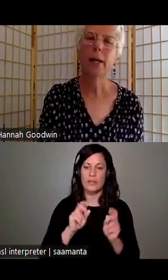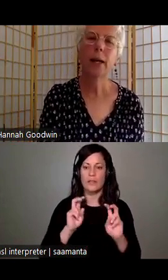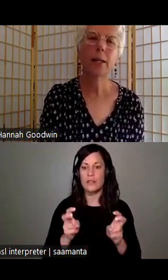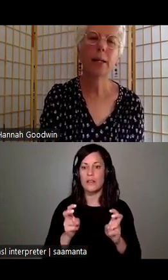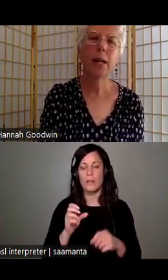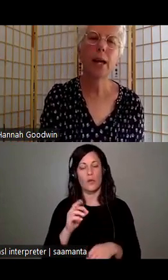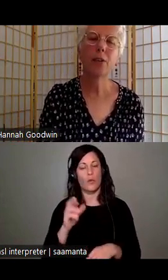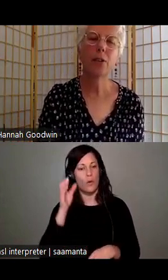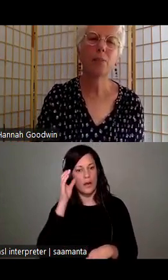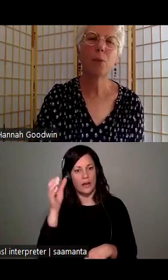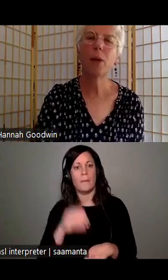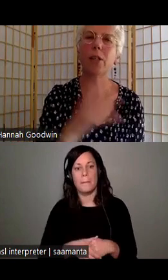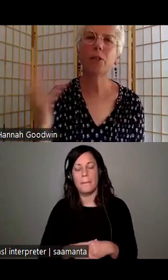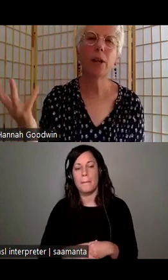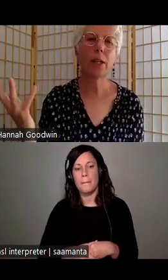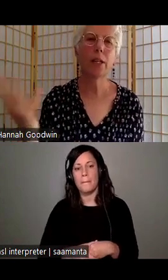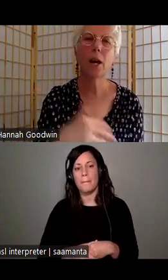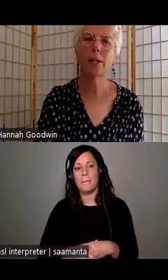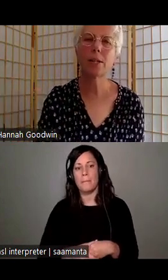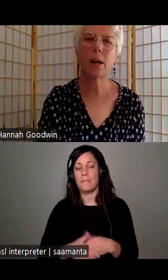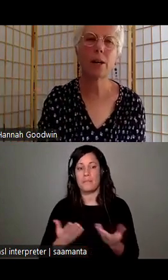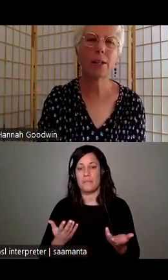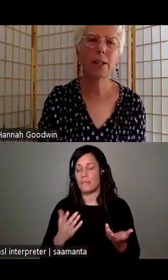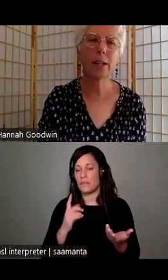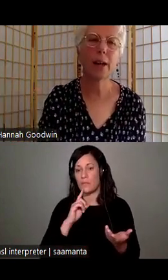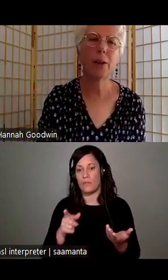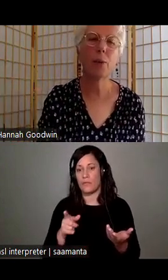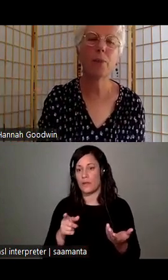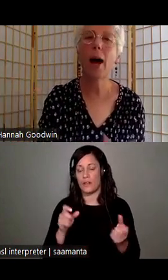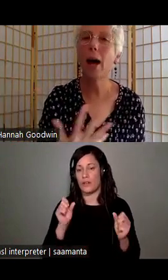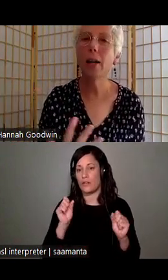And again, the range of lightning talks that we've had,